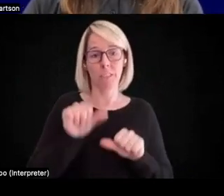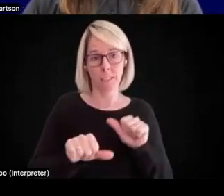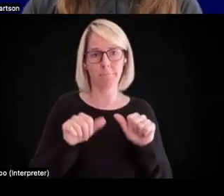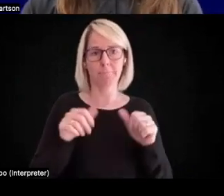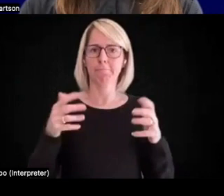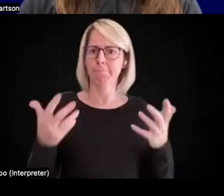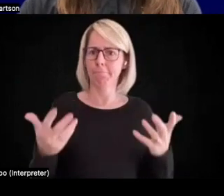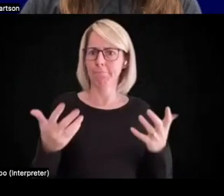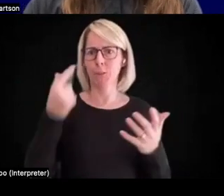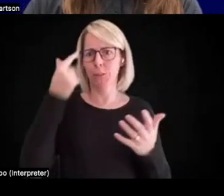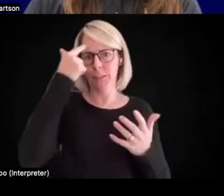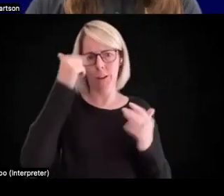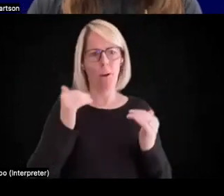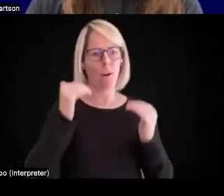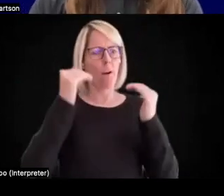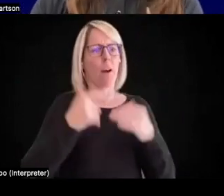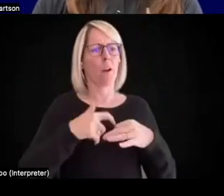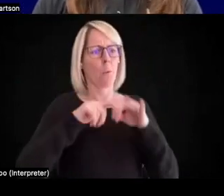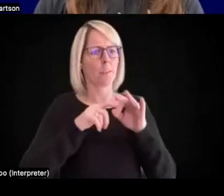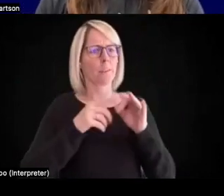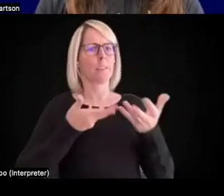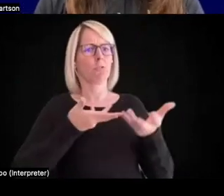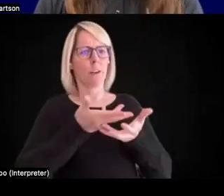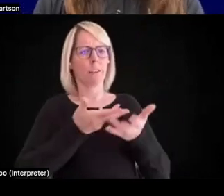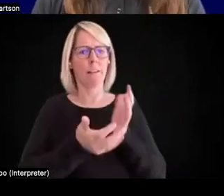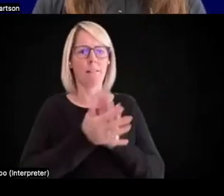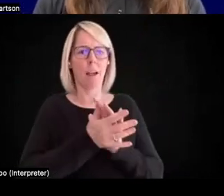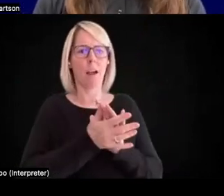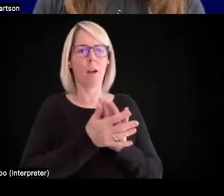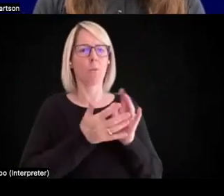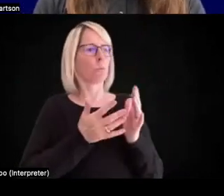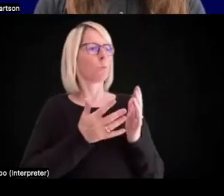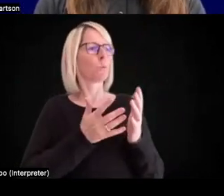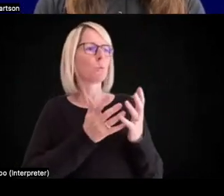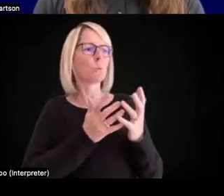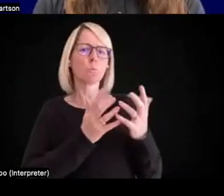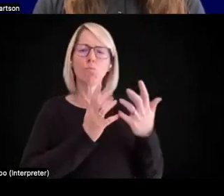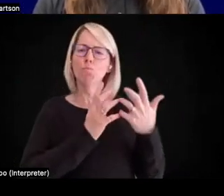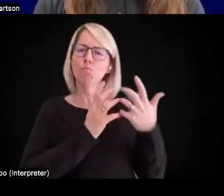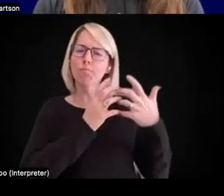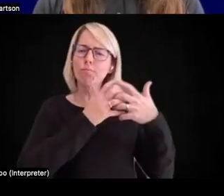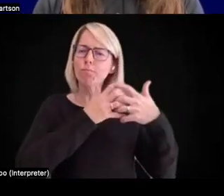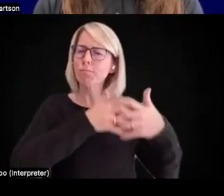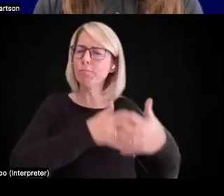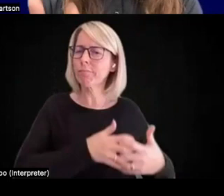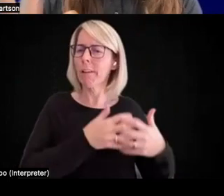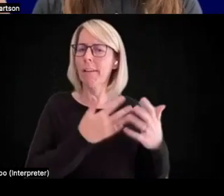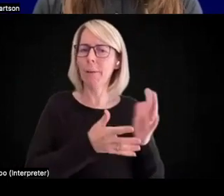high quality interaction into our interactions? Well, firstly, you start an interaction. I have